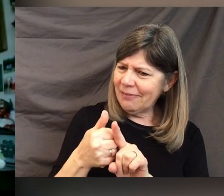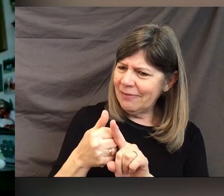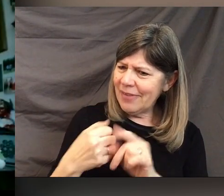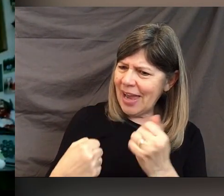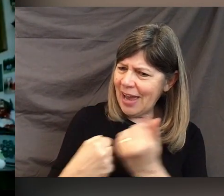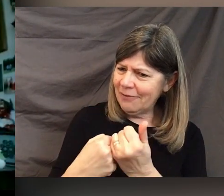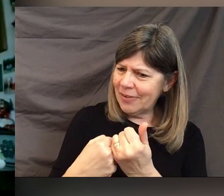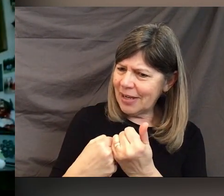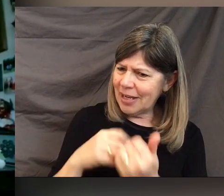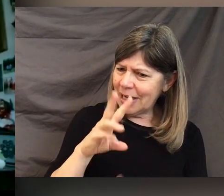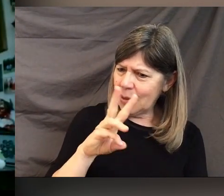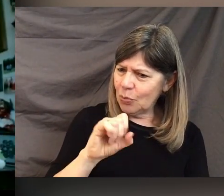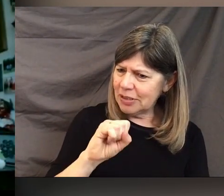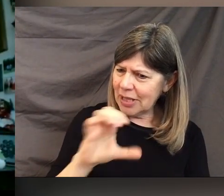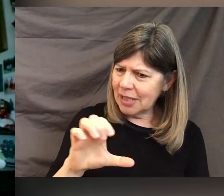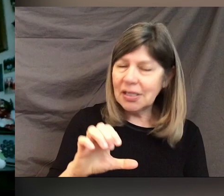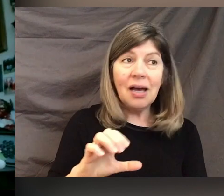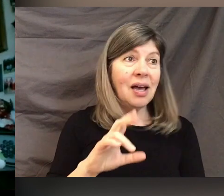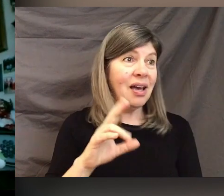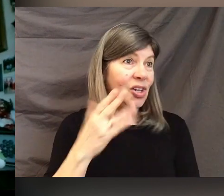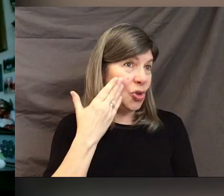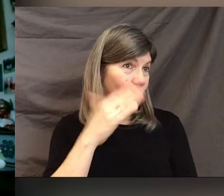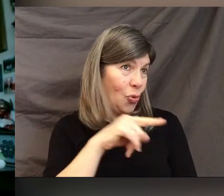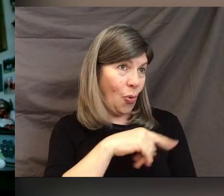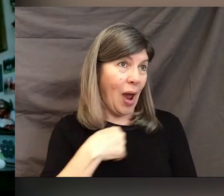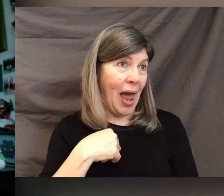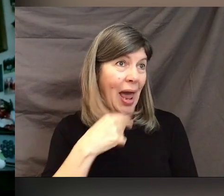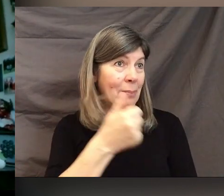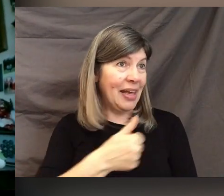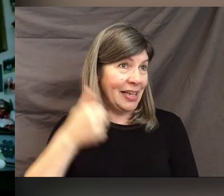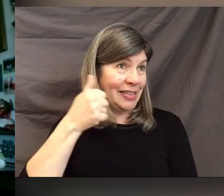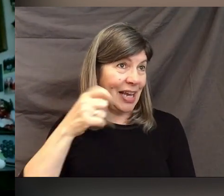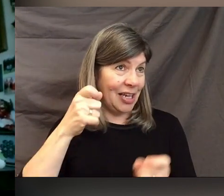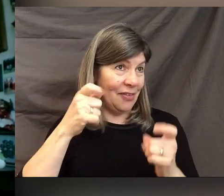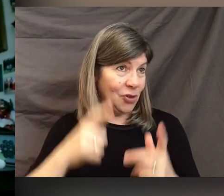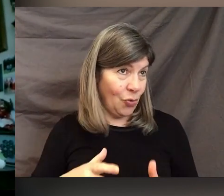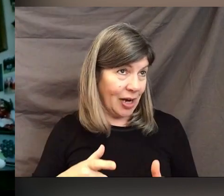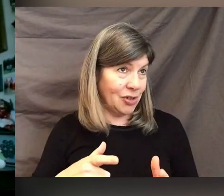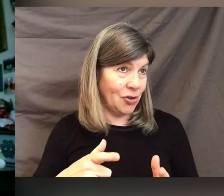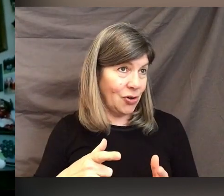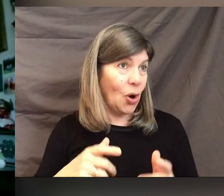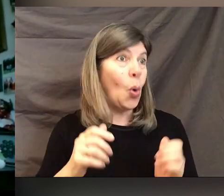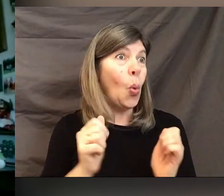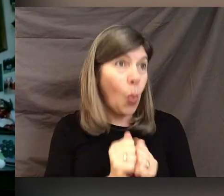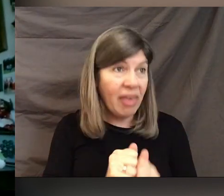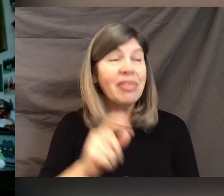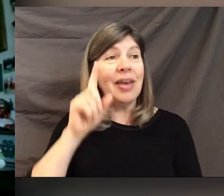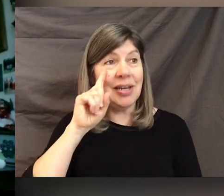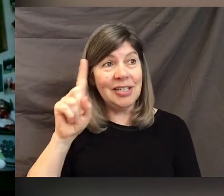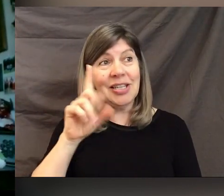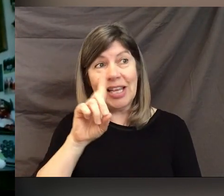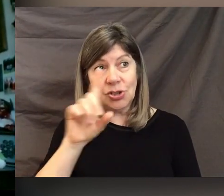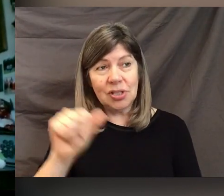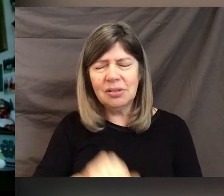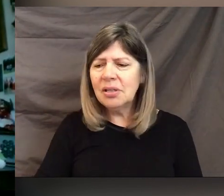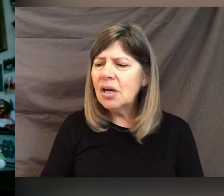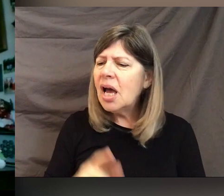They don't know that I'm an Executive Director, with an intellectual disability! The Executive Director of what?